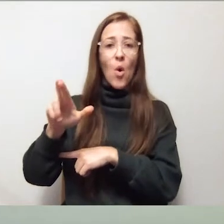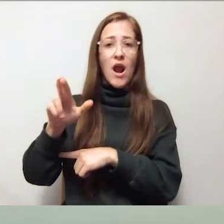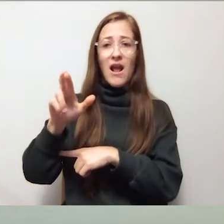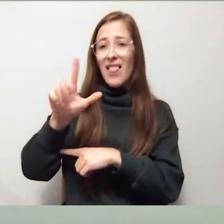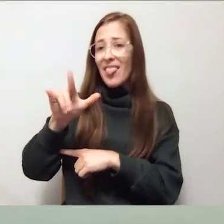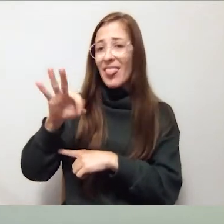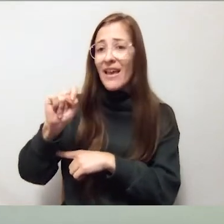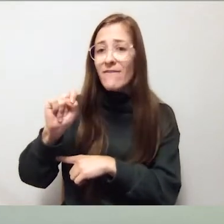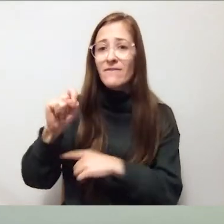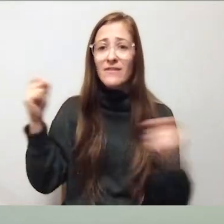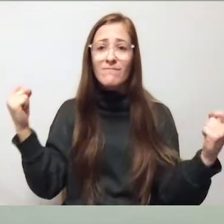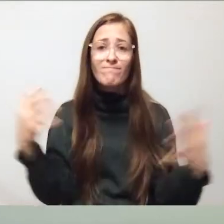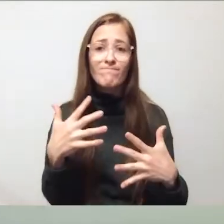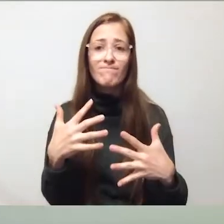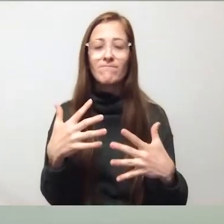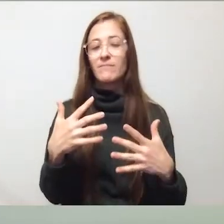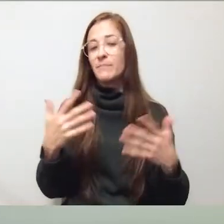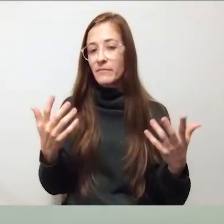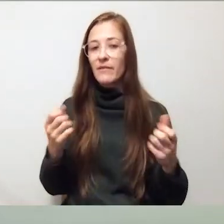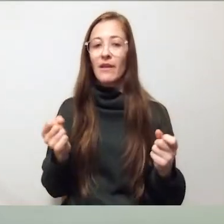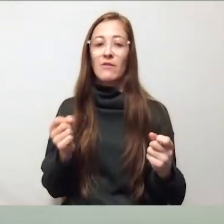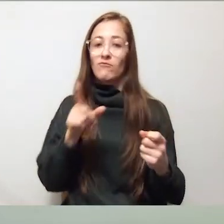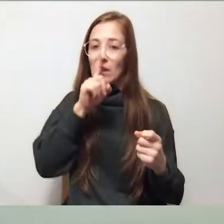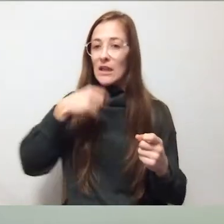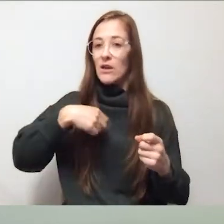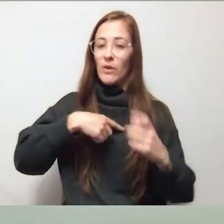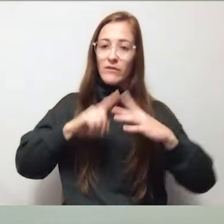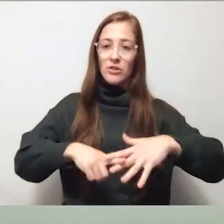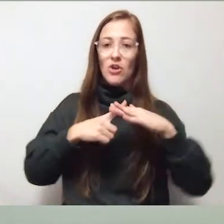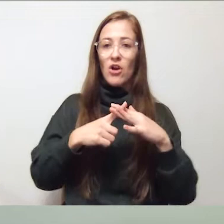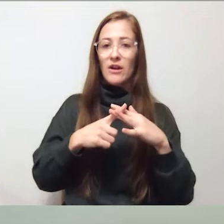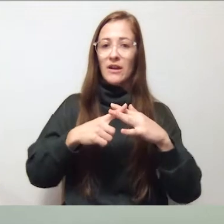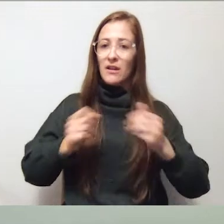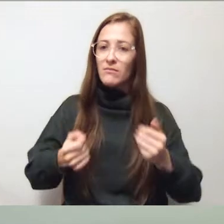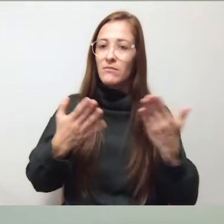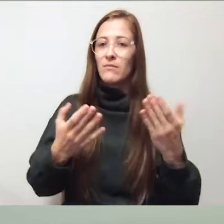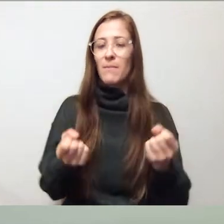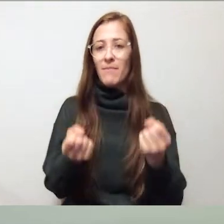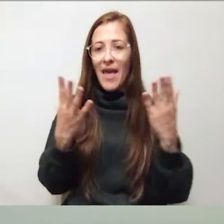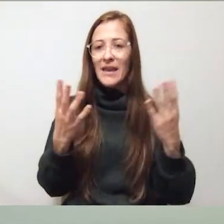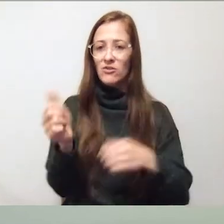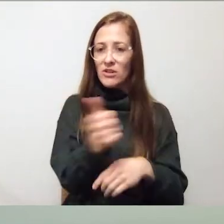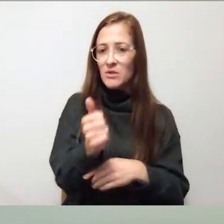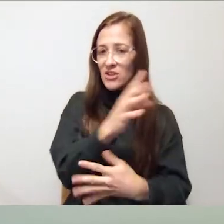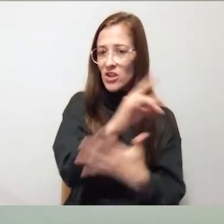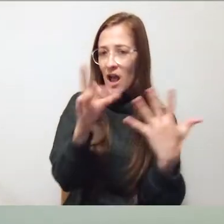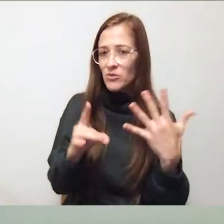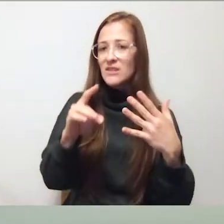So we have actually instrumented numerous transportation options for New York State. We're actually getting ready to launch